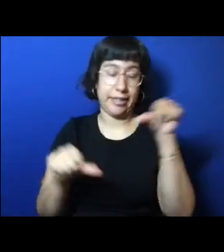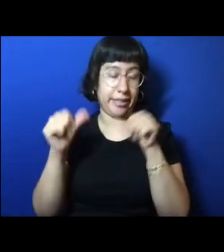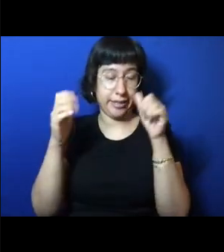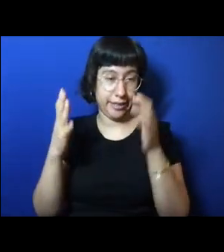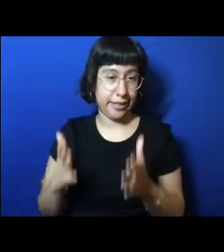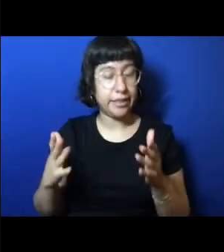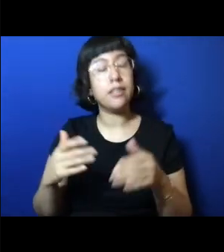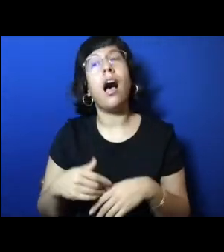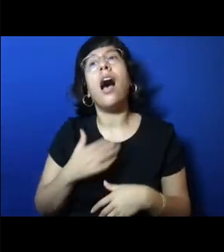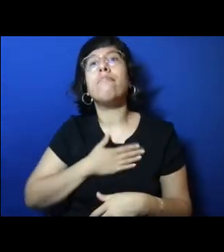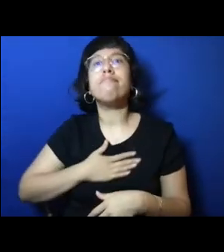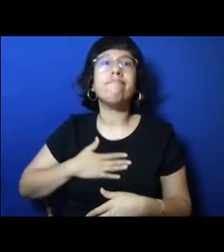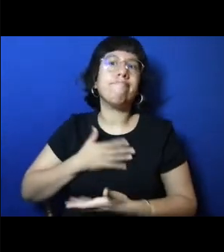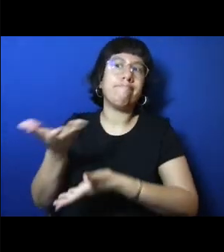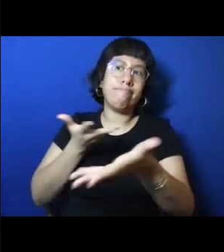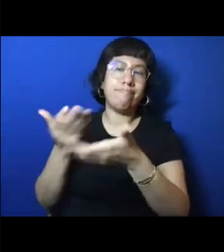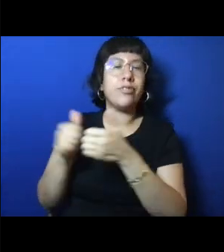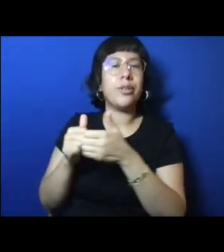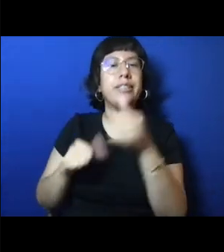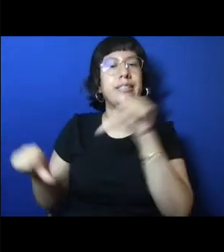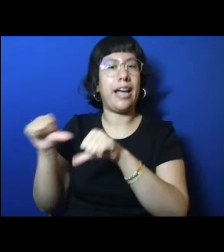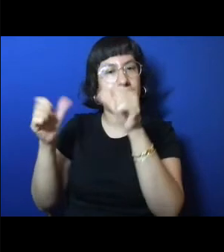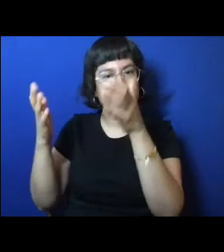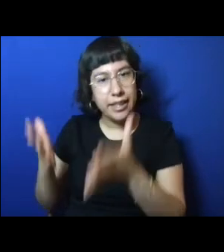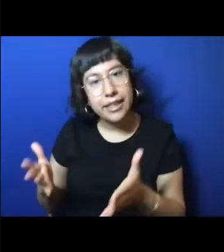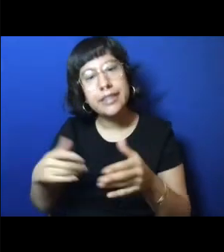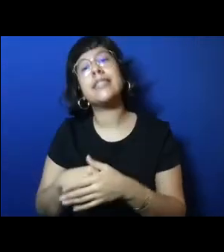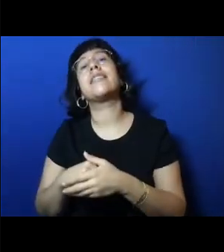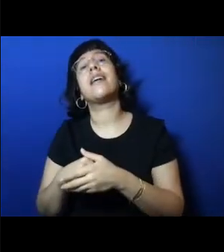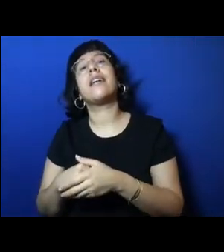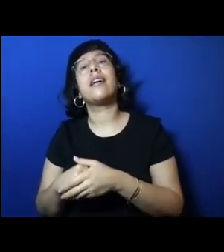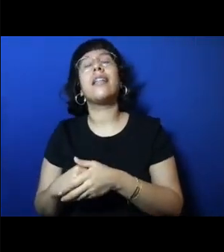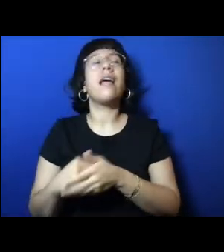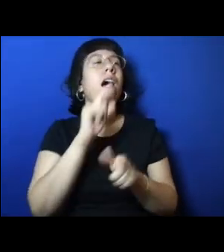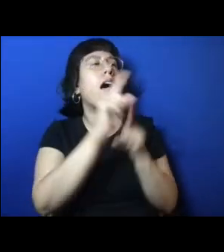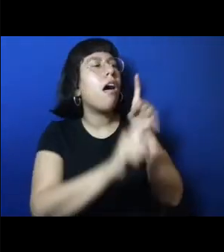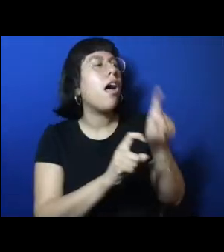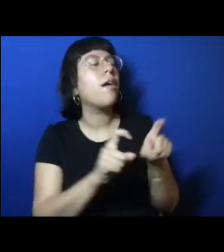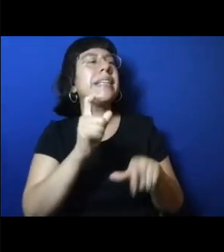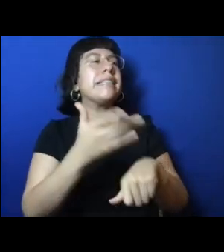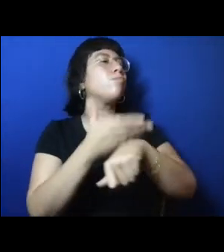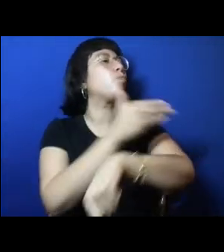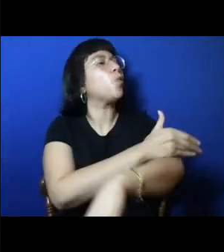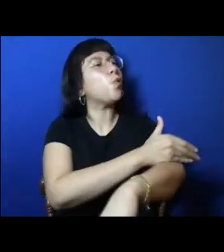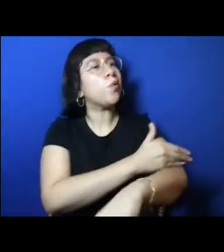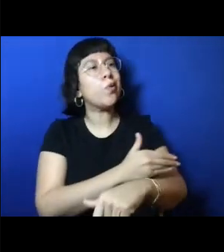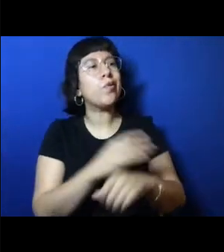Because they're always asking us for better equipment, better instruments and better data. So we see snow and ice.